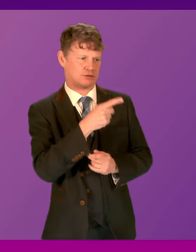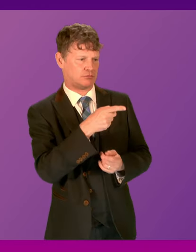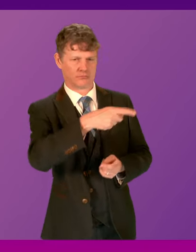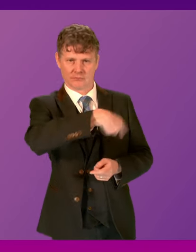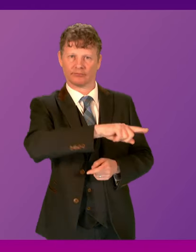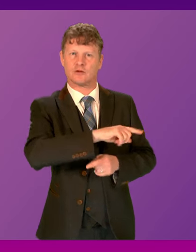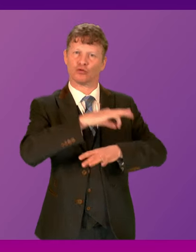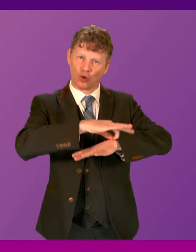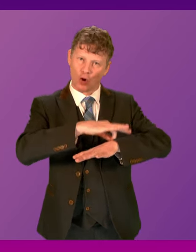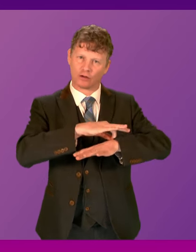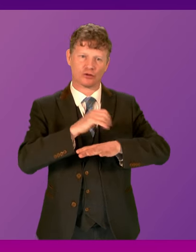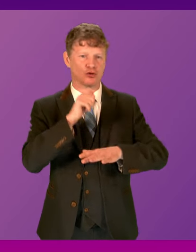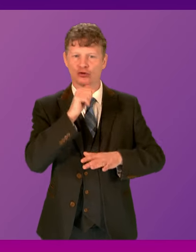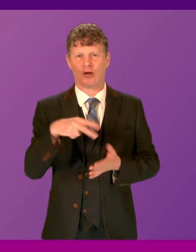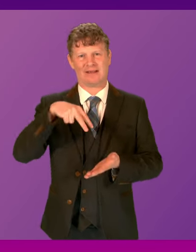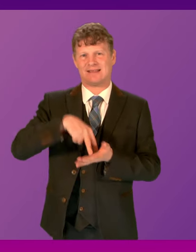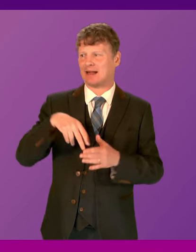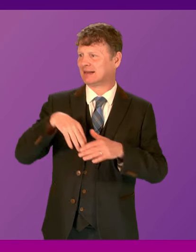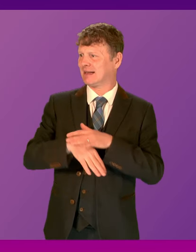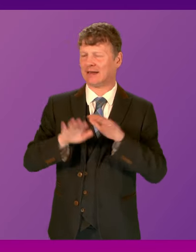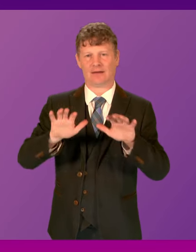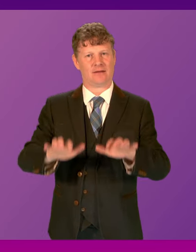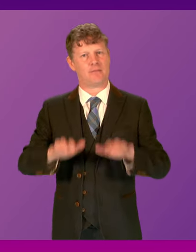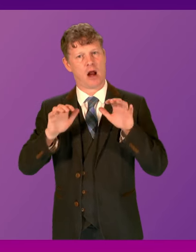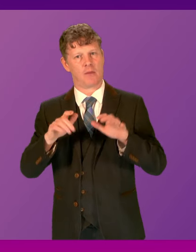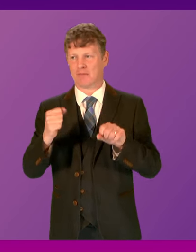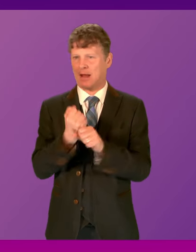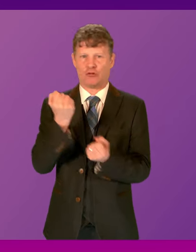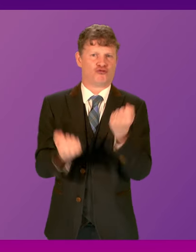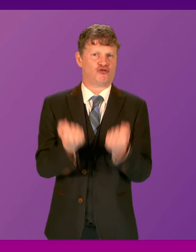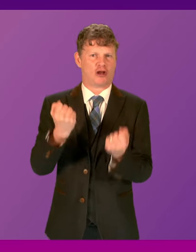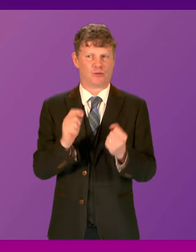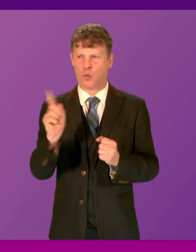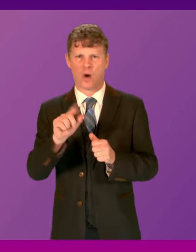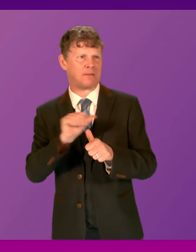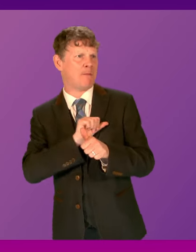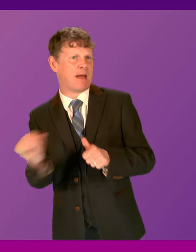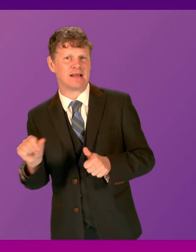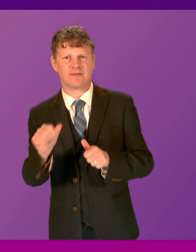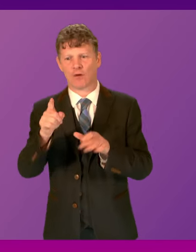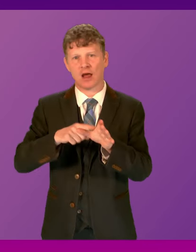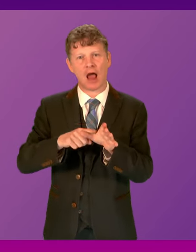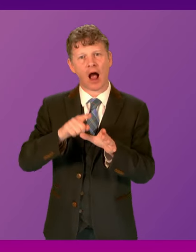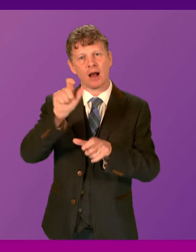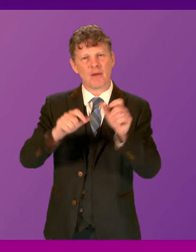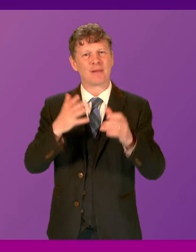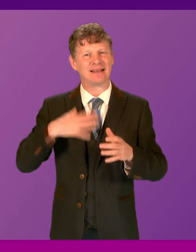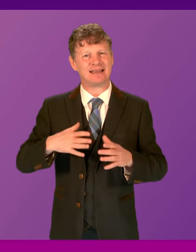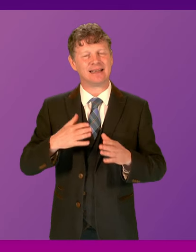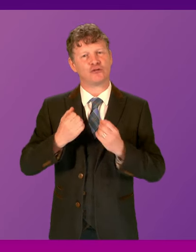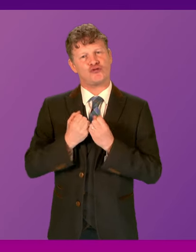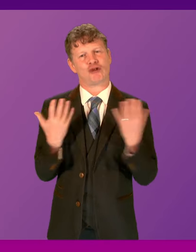as opposed to standing here in the chamber ... making judgments about what is best for young people who need gender identity services.”—